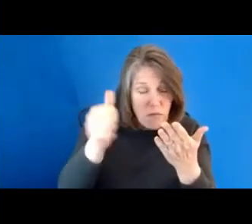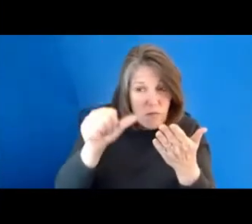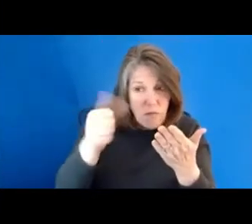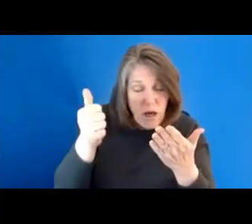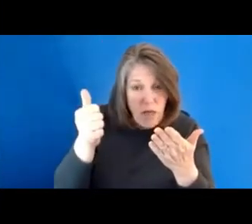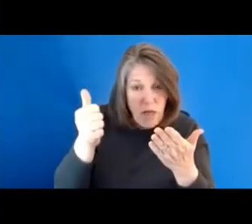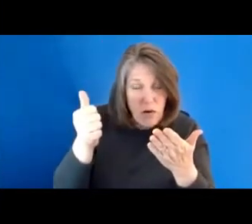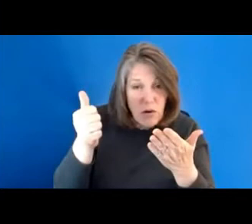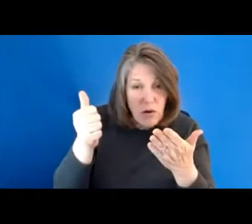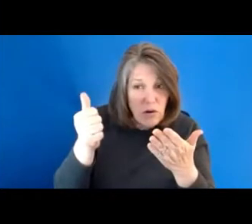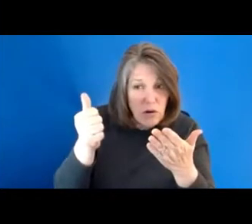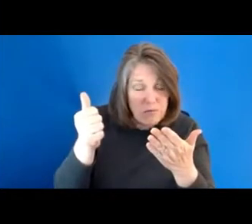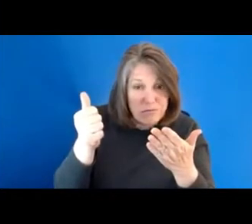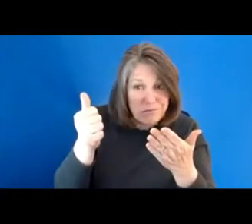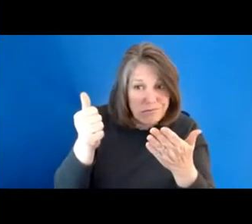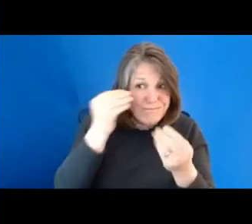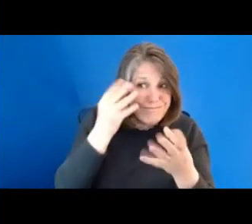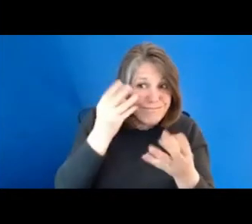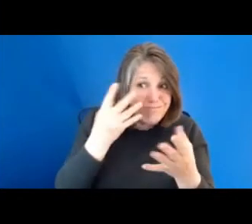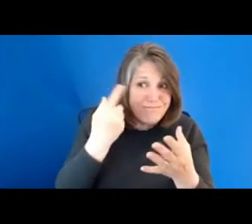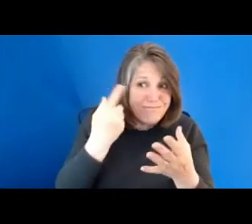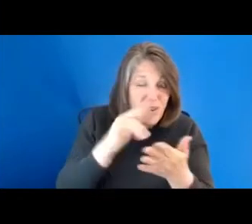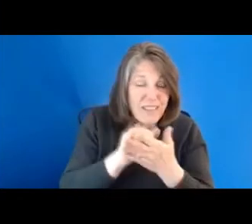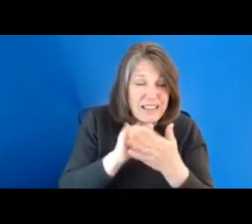key to this? 17:11:13 >> RICK PEDOLSKY: Well if you have